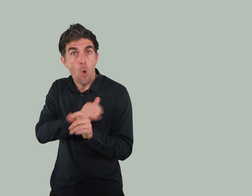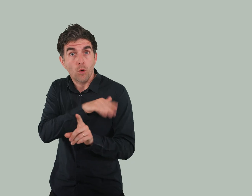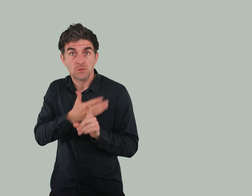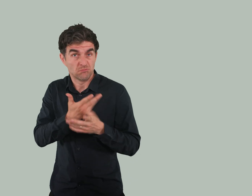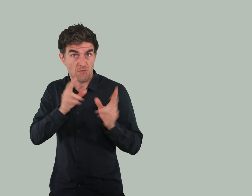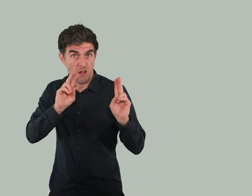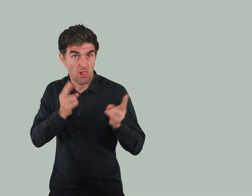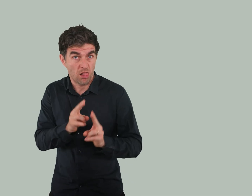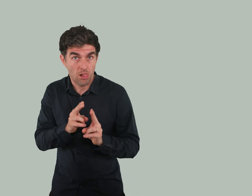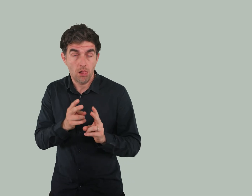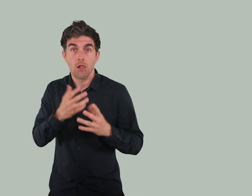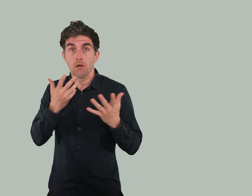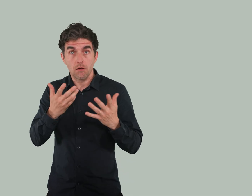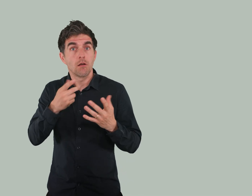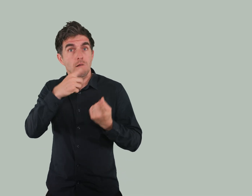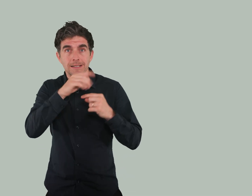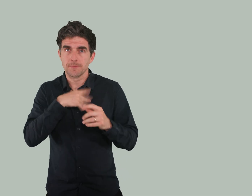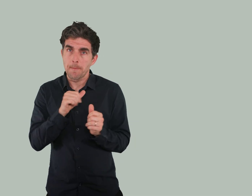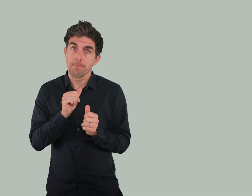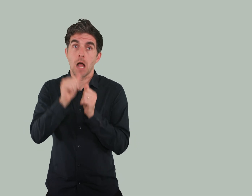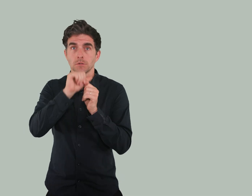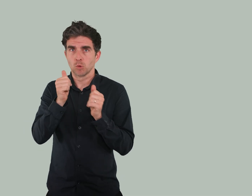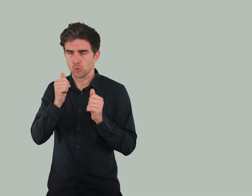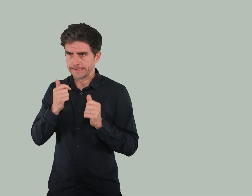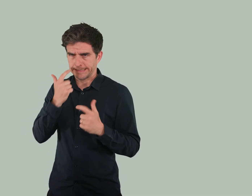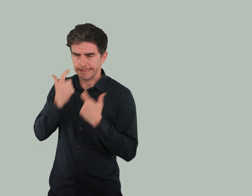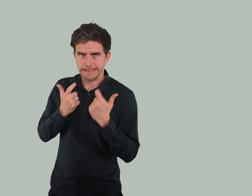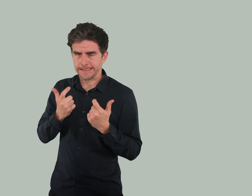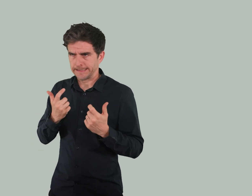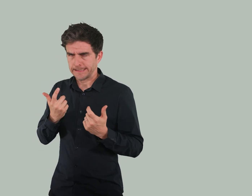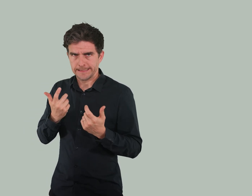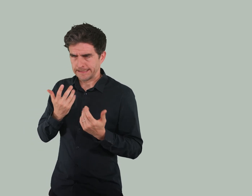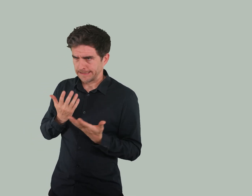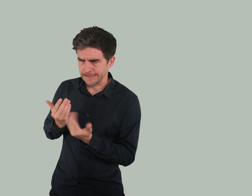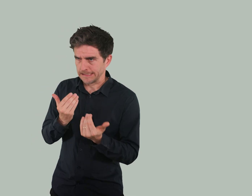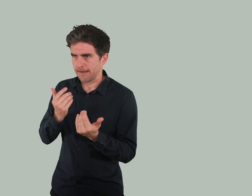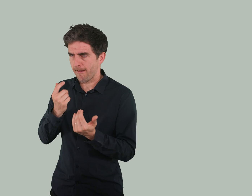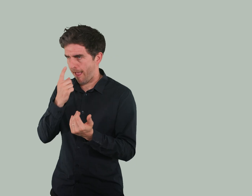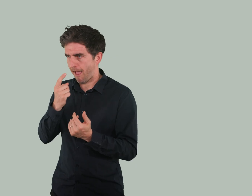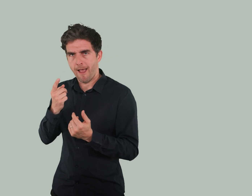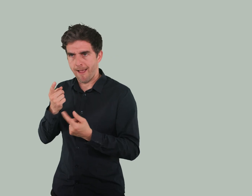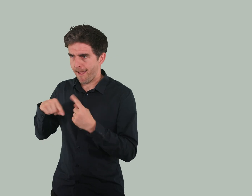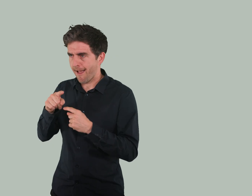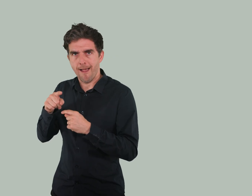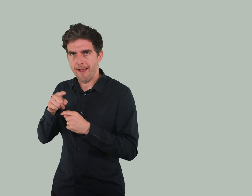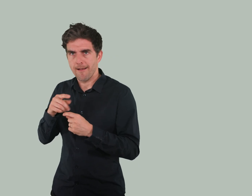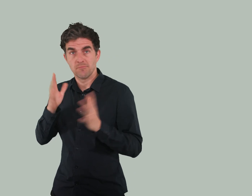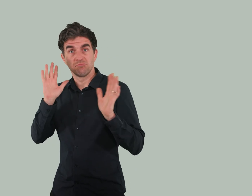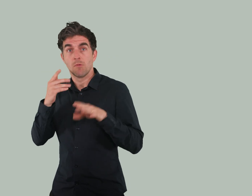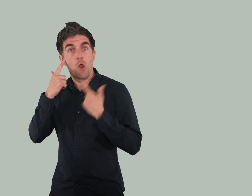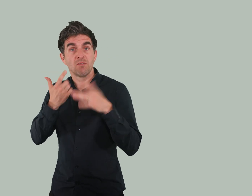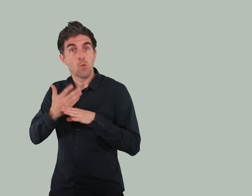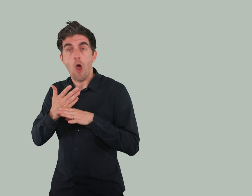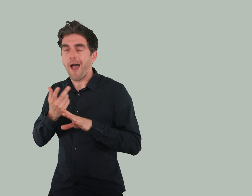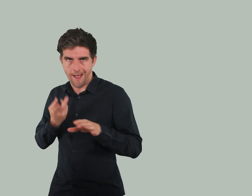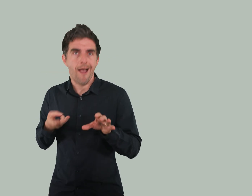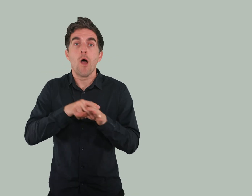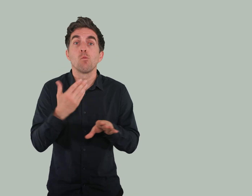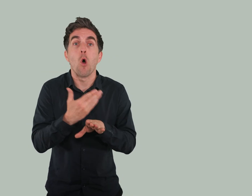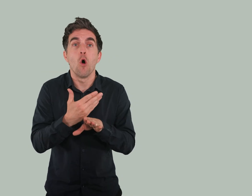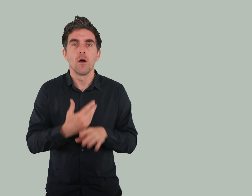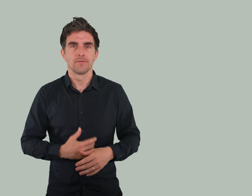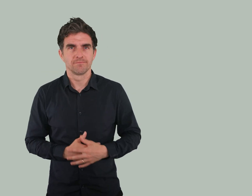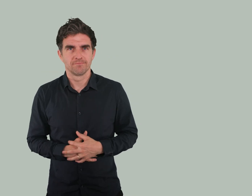support that has thinned out, and a labour market better able to bring them back.